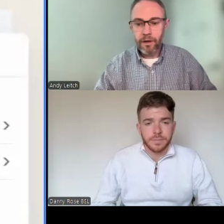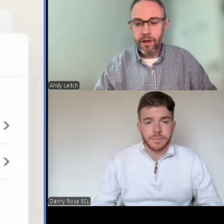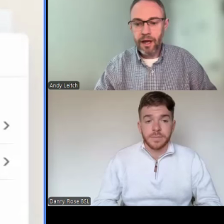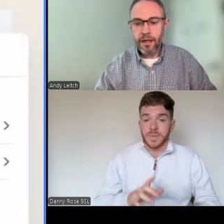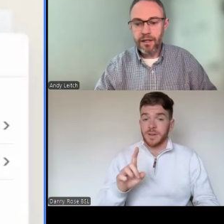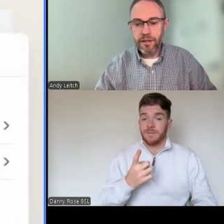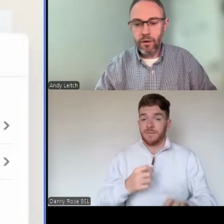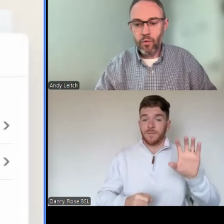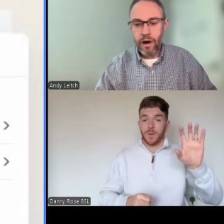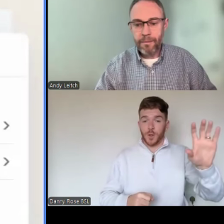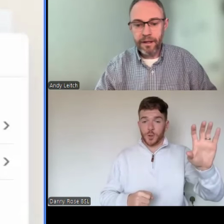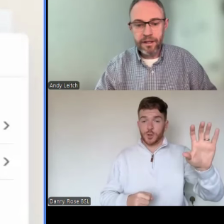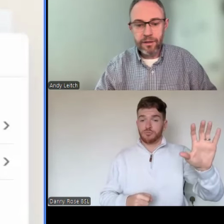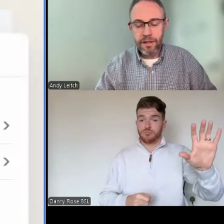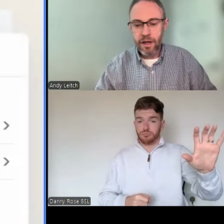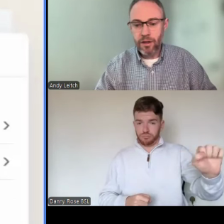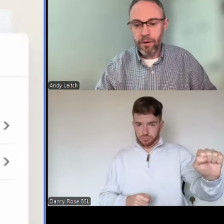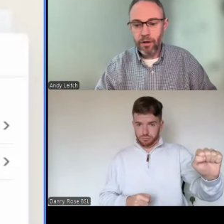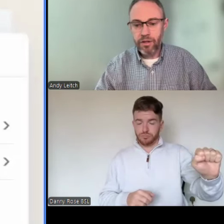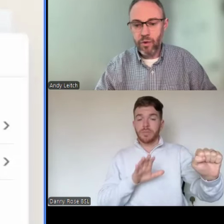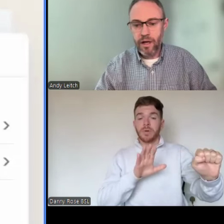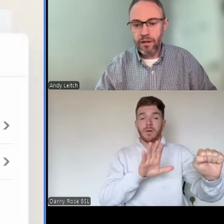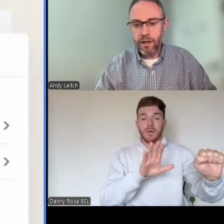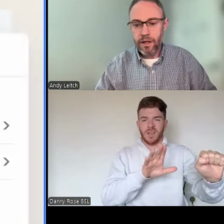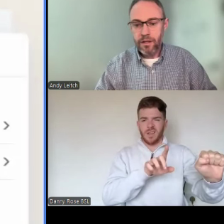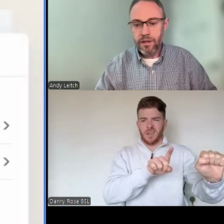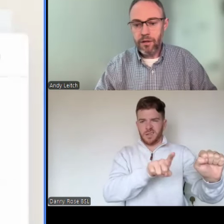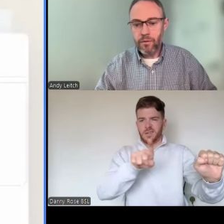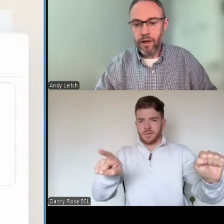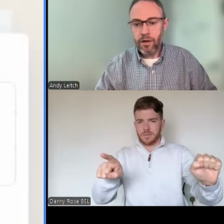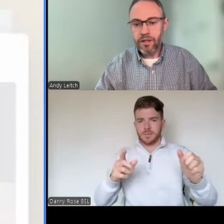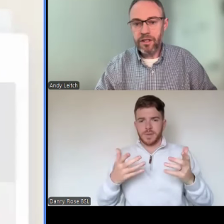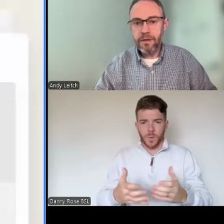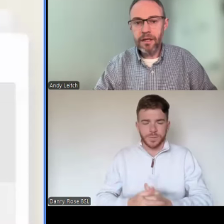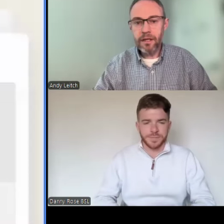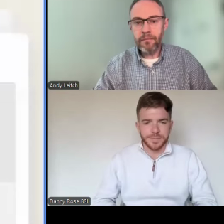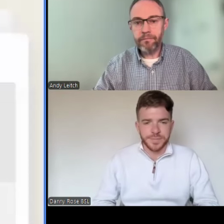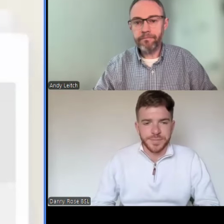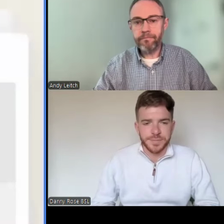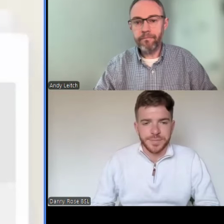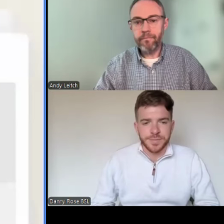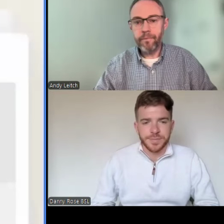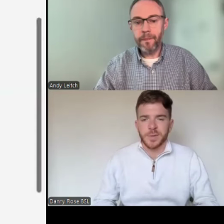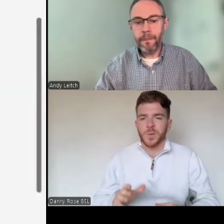Okay, let's rapidly do these other blocks as well. We'll click on Intermediate.